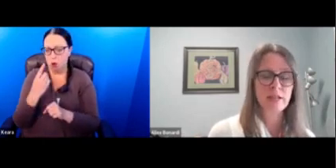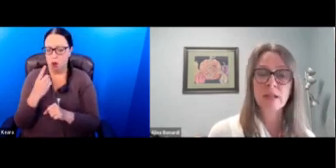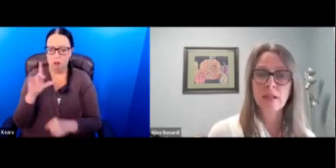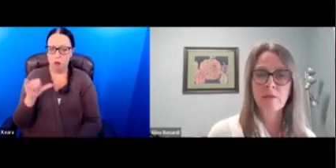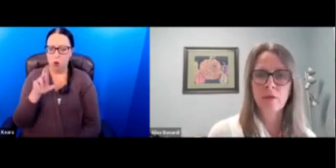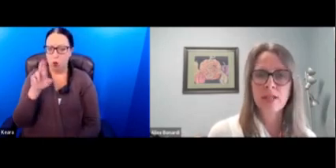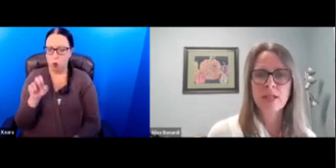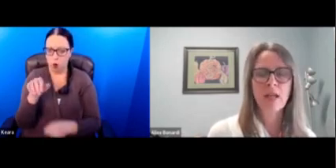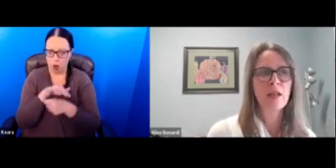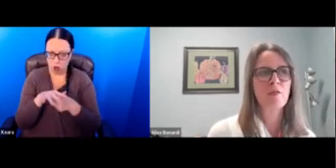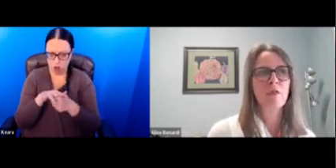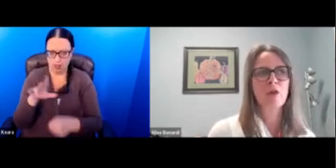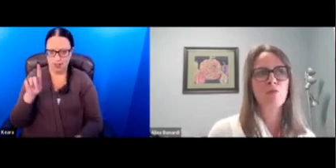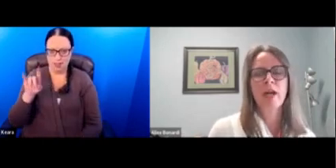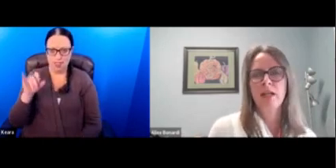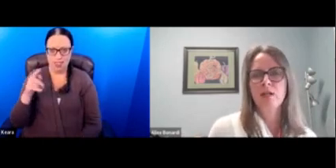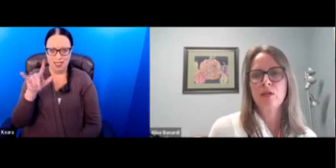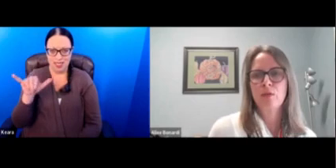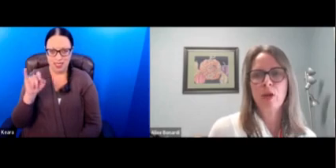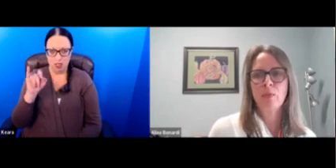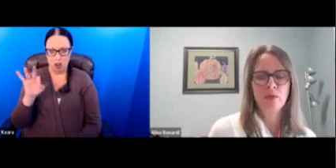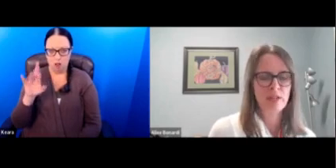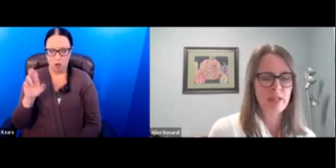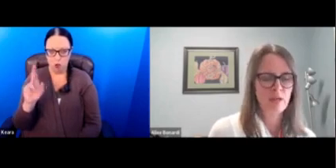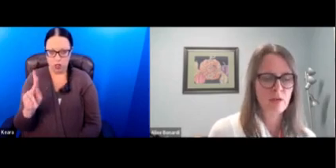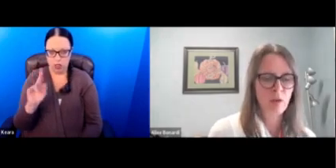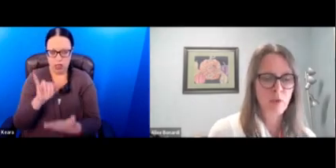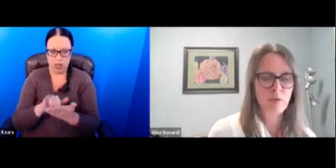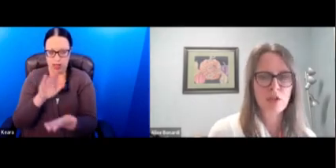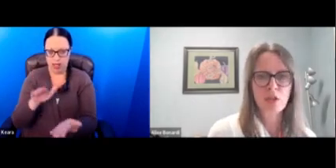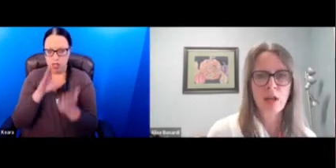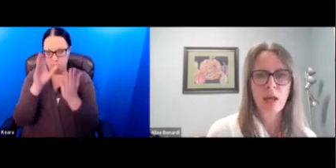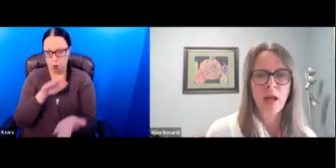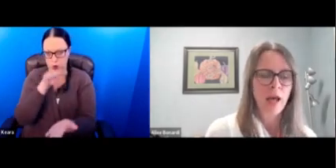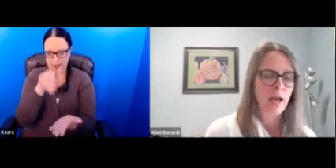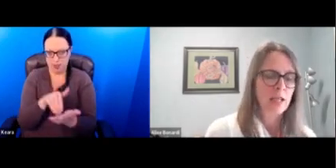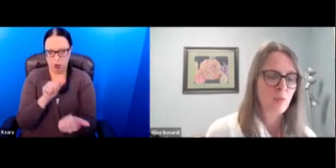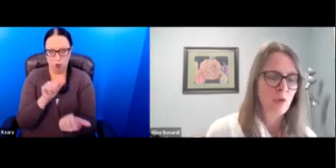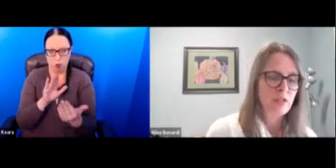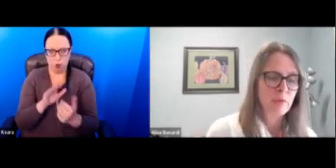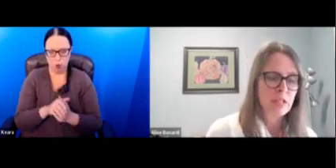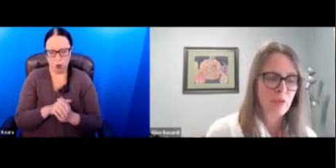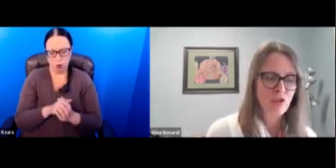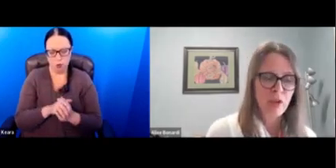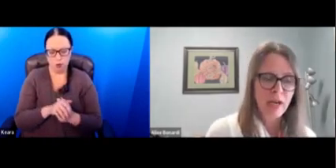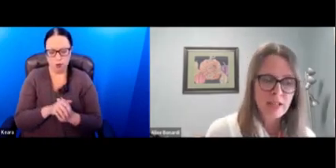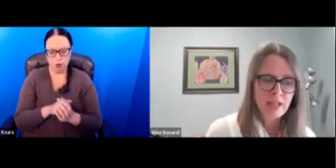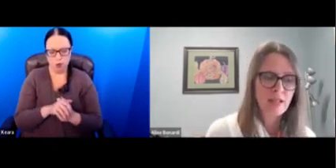dignity of risk that falls right into a person centered approach. In the words of Richard Branson,